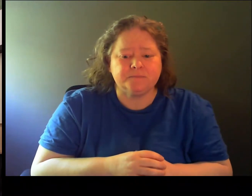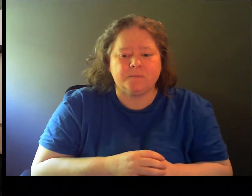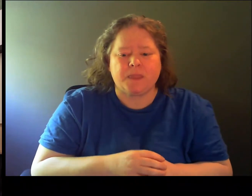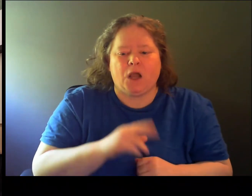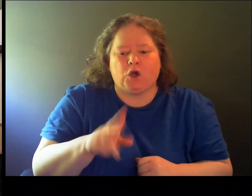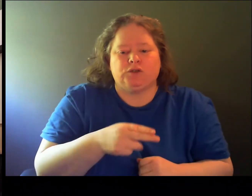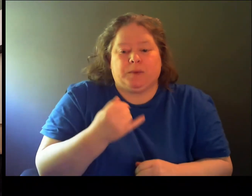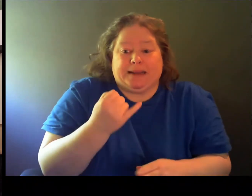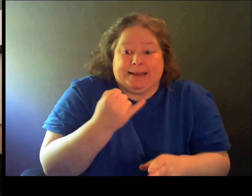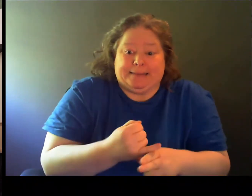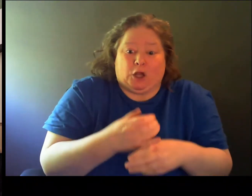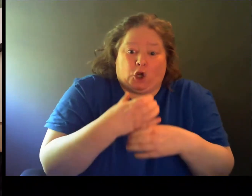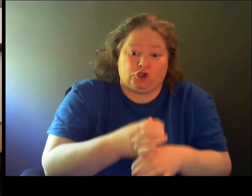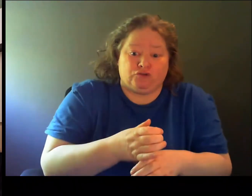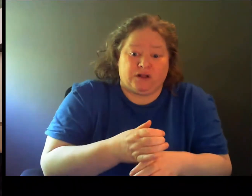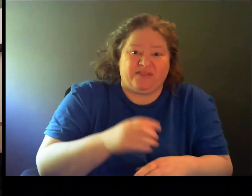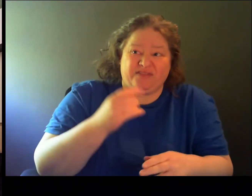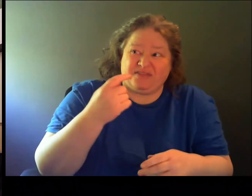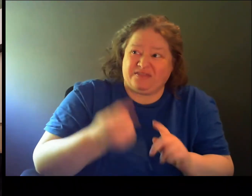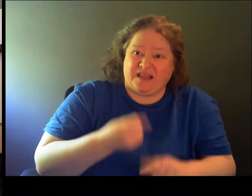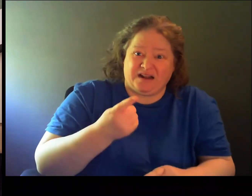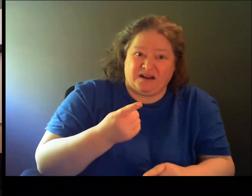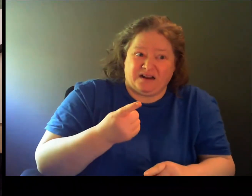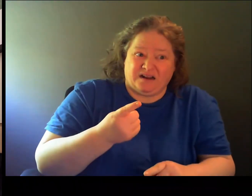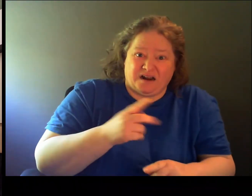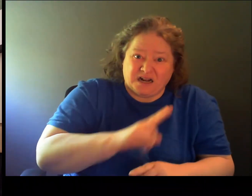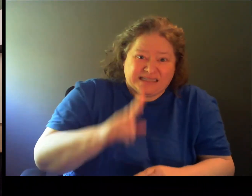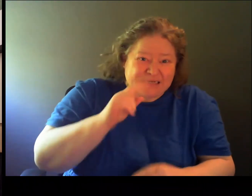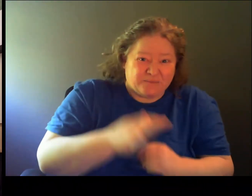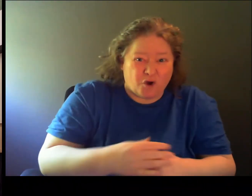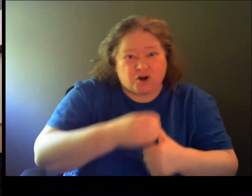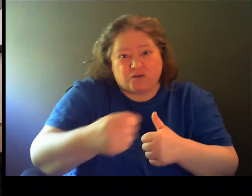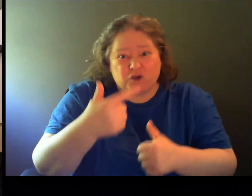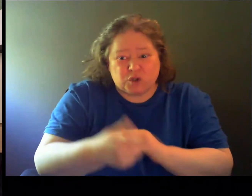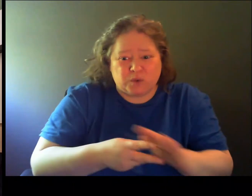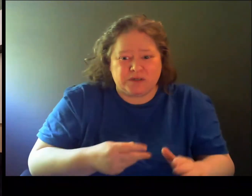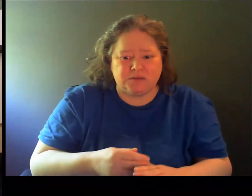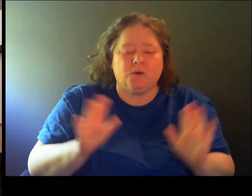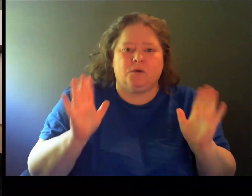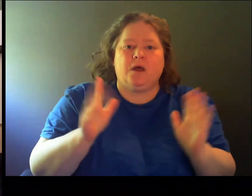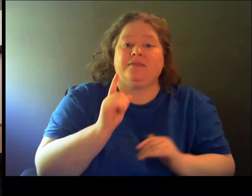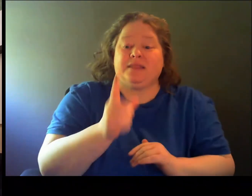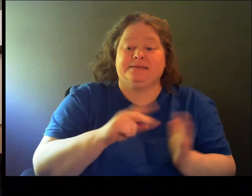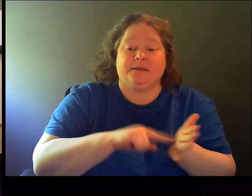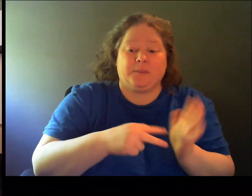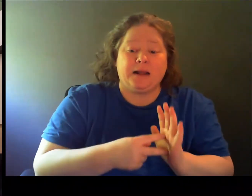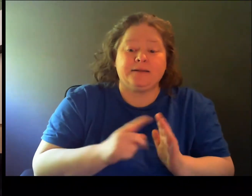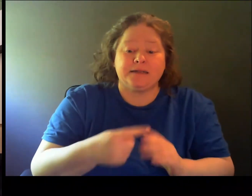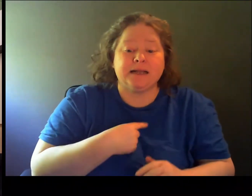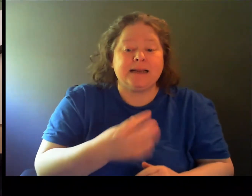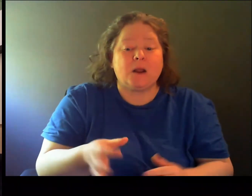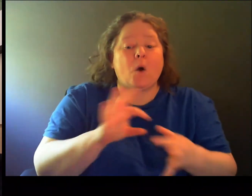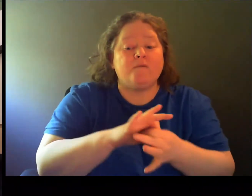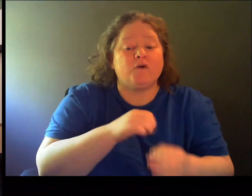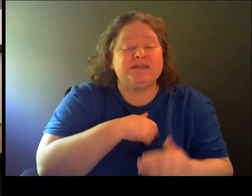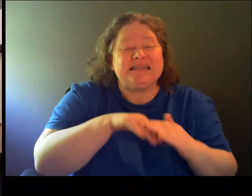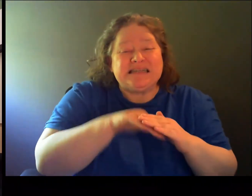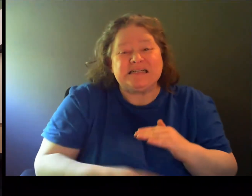I couldn't be in the country, and then not see them for another two weeks. So that's the plan - that I get home for at least a month,